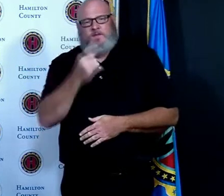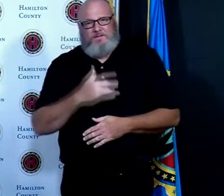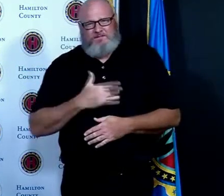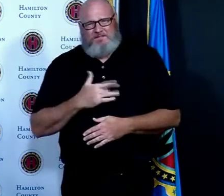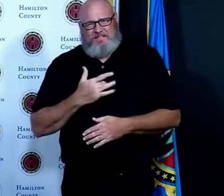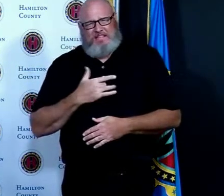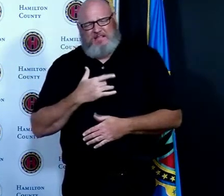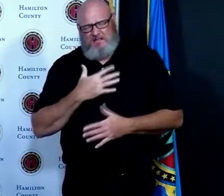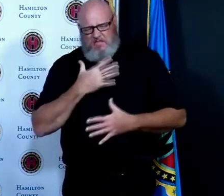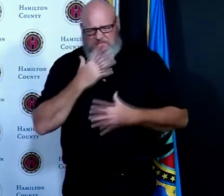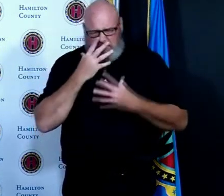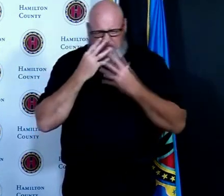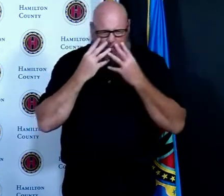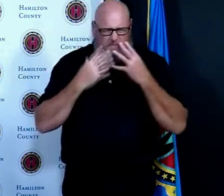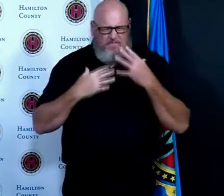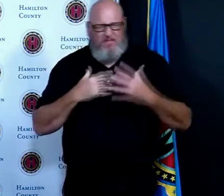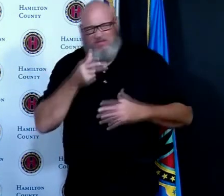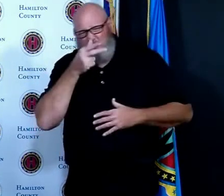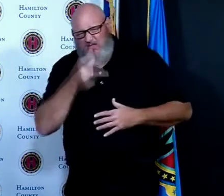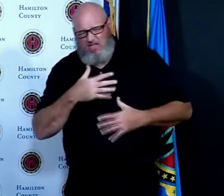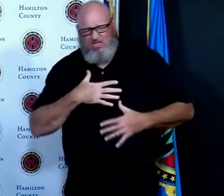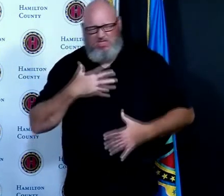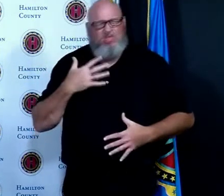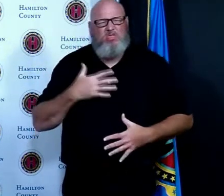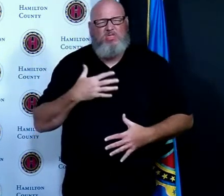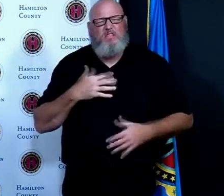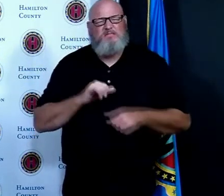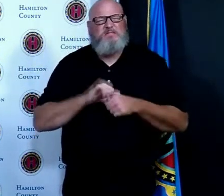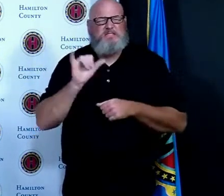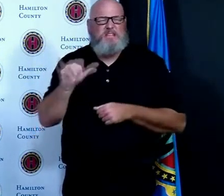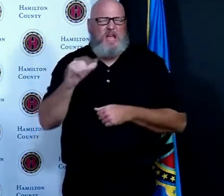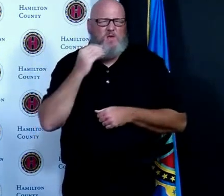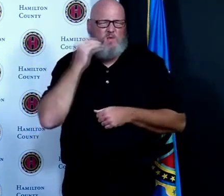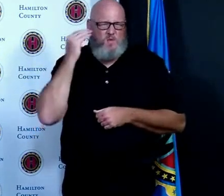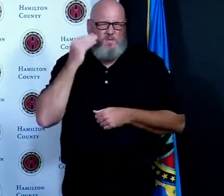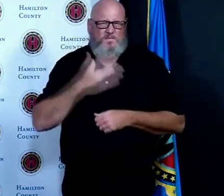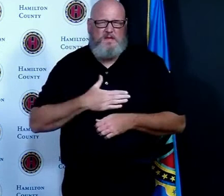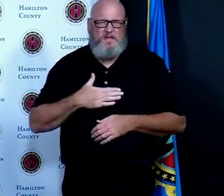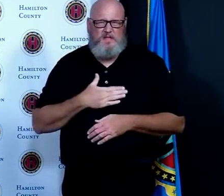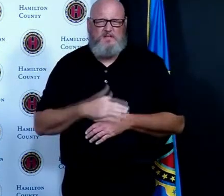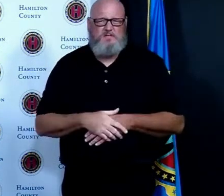so many opportunities out there in our community to get tested there's the Test and Protect program